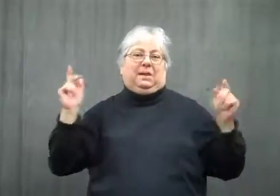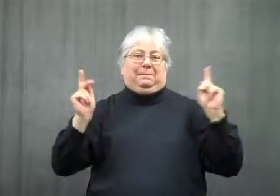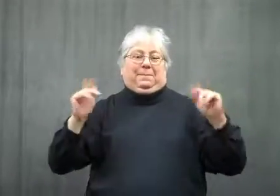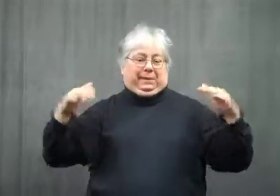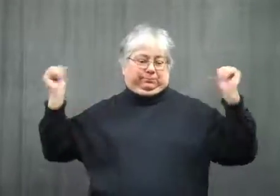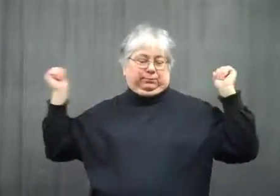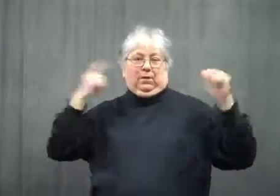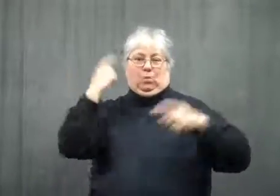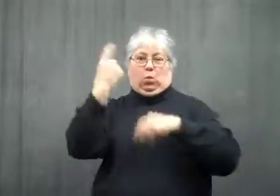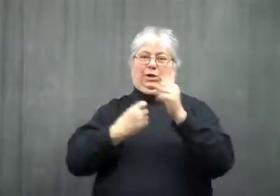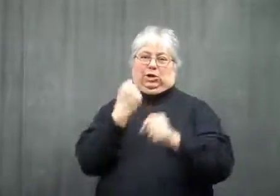It's best to just keep people away for a year.